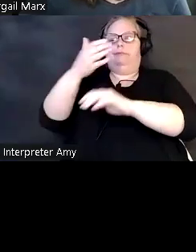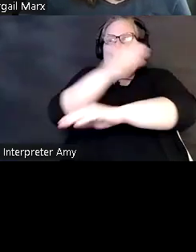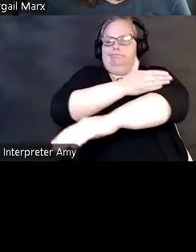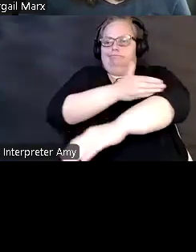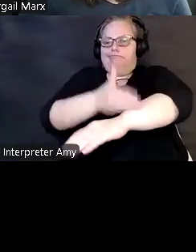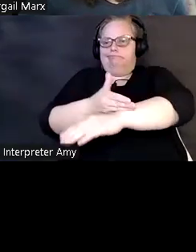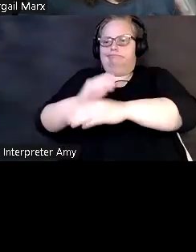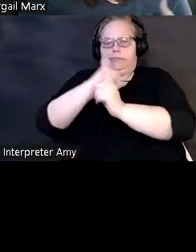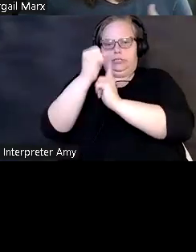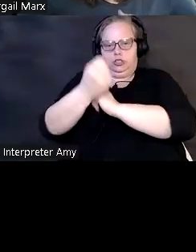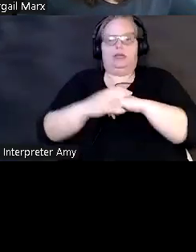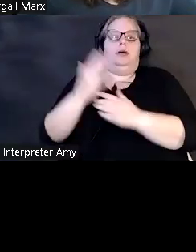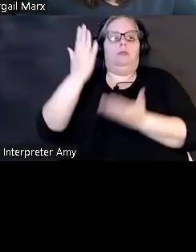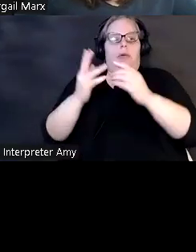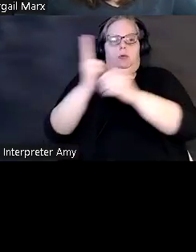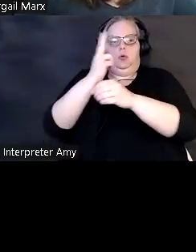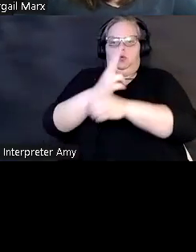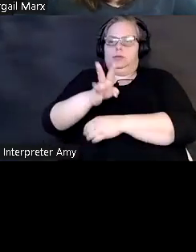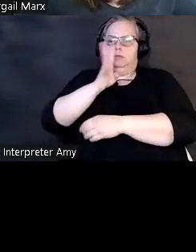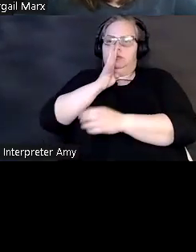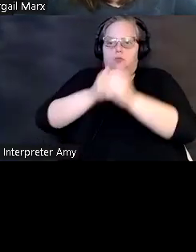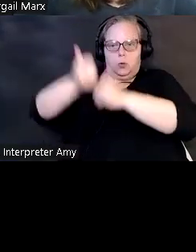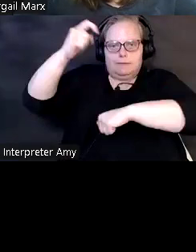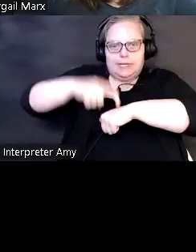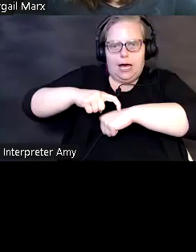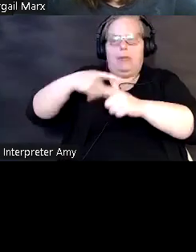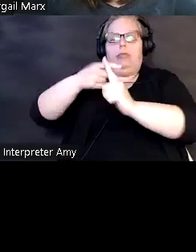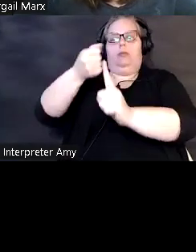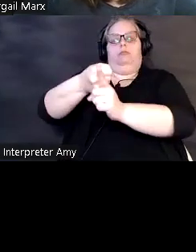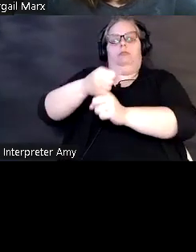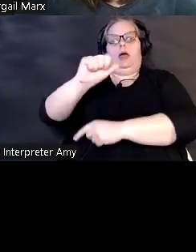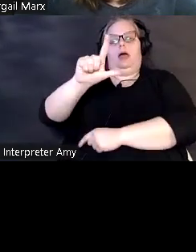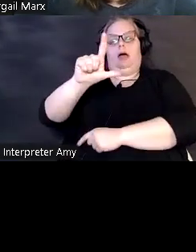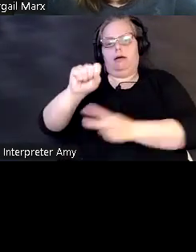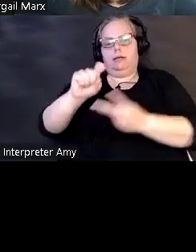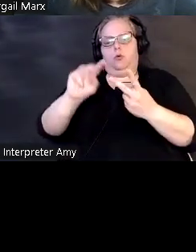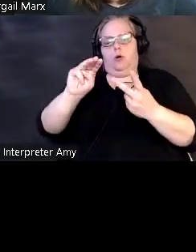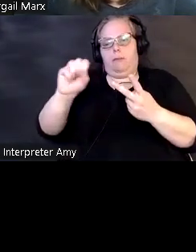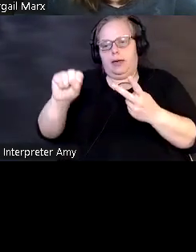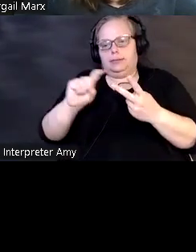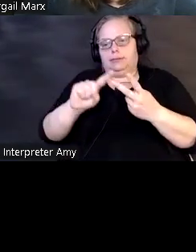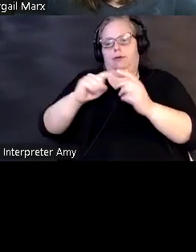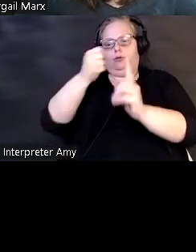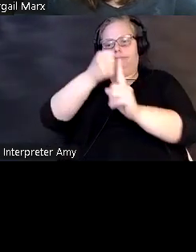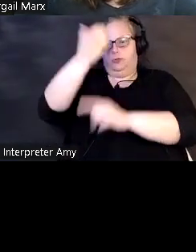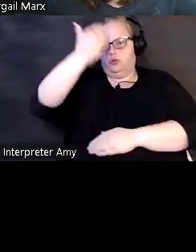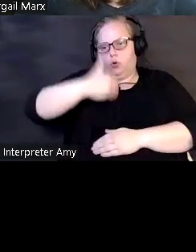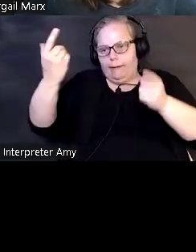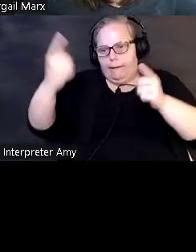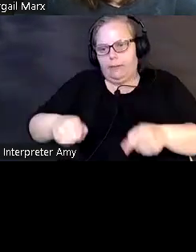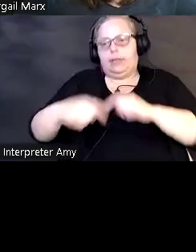of their life, then they develop ALS, multiple sclerosis or a stroke or some type of diagnosis